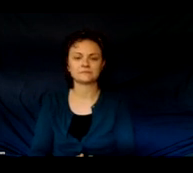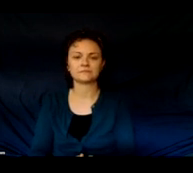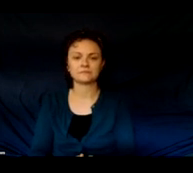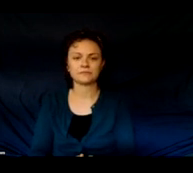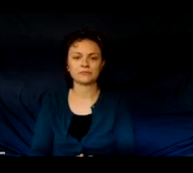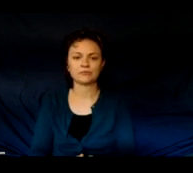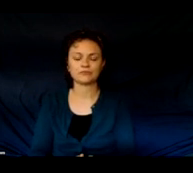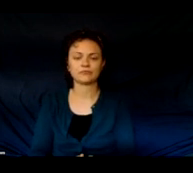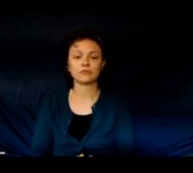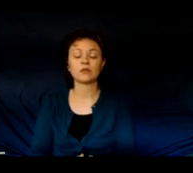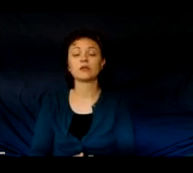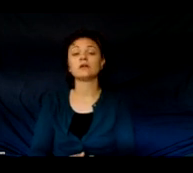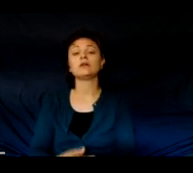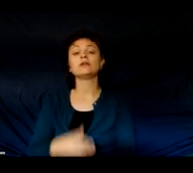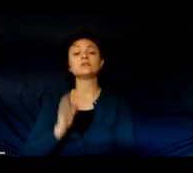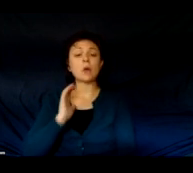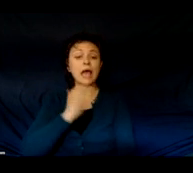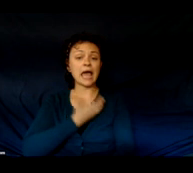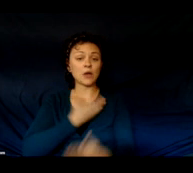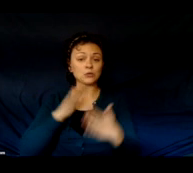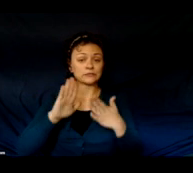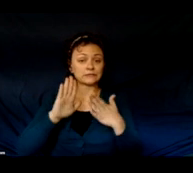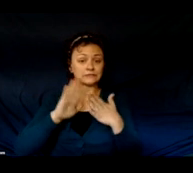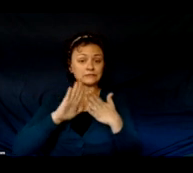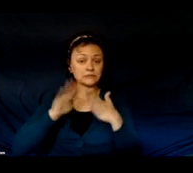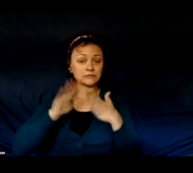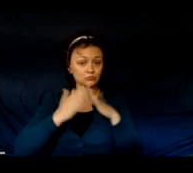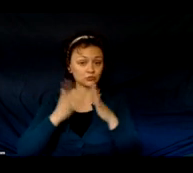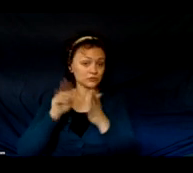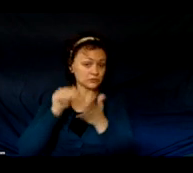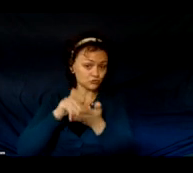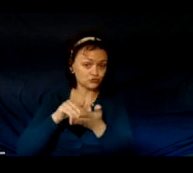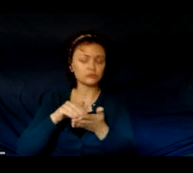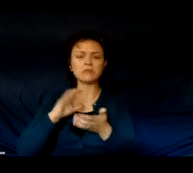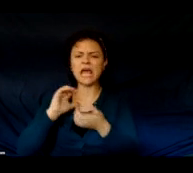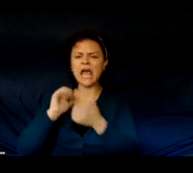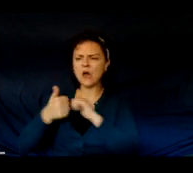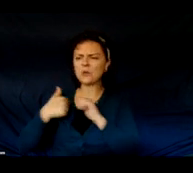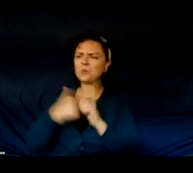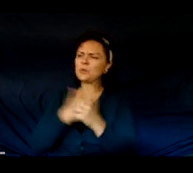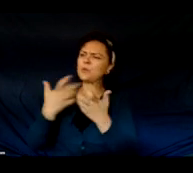our center seek to uplift disability, culture, and identity?